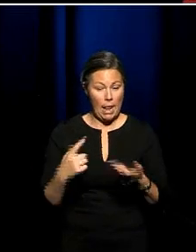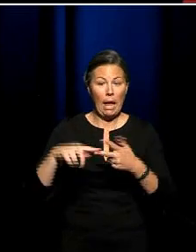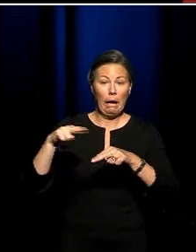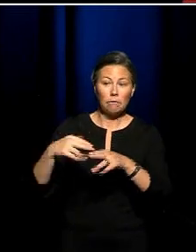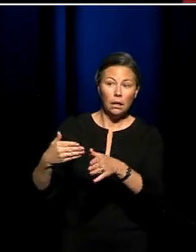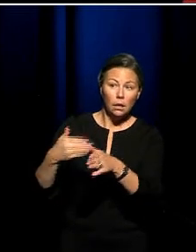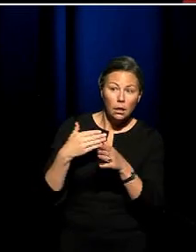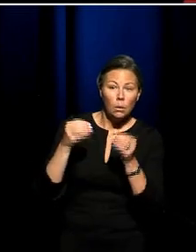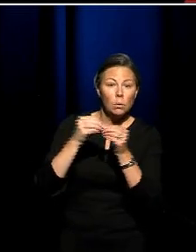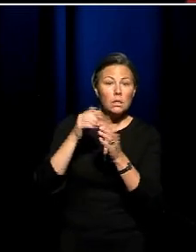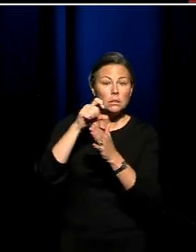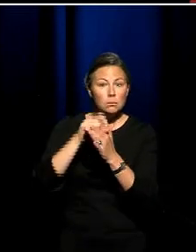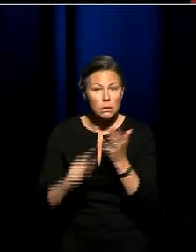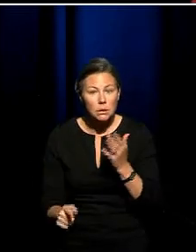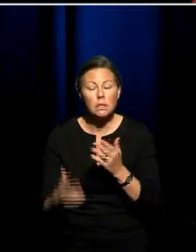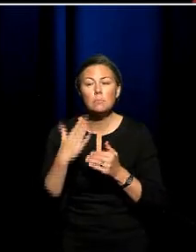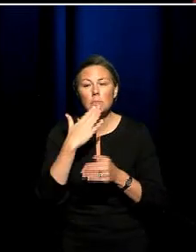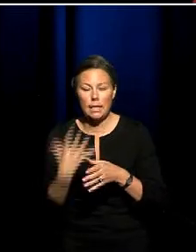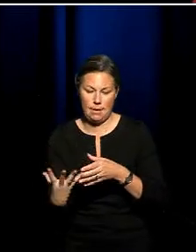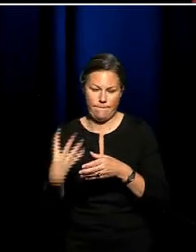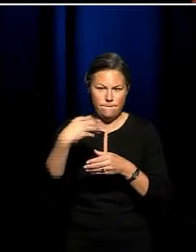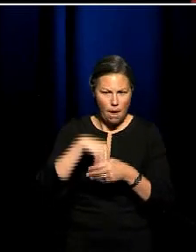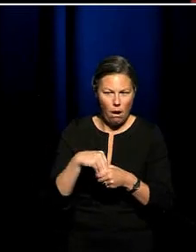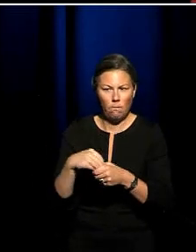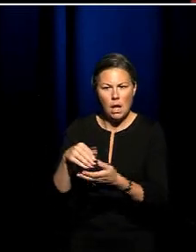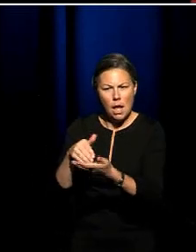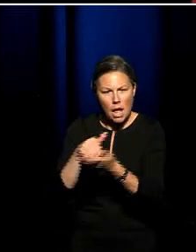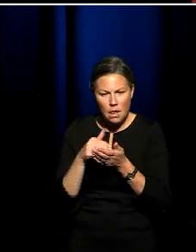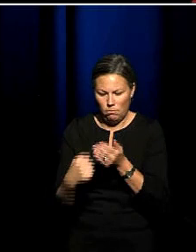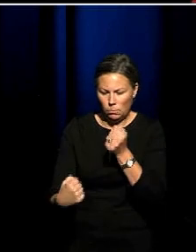disability in the work of the Royal Commission as Commissioner Mason has